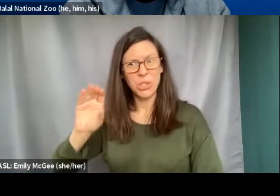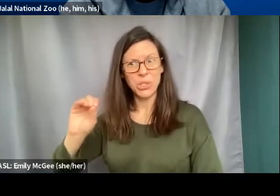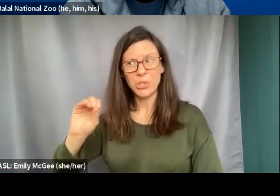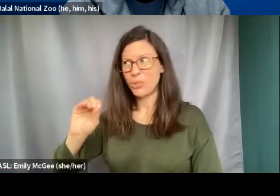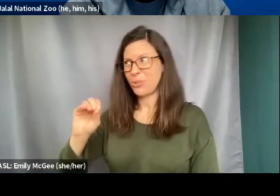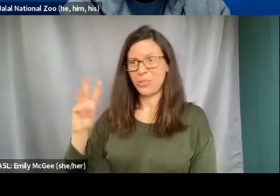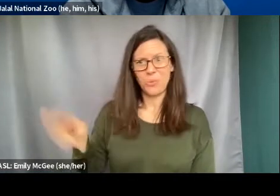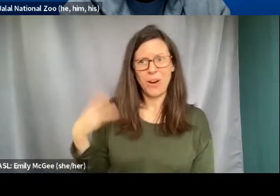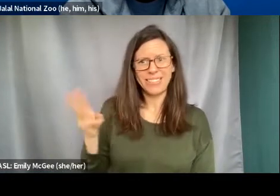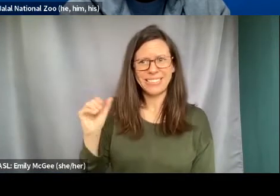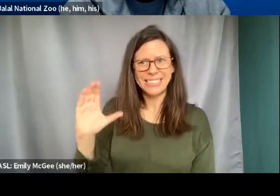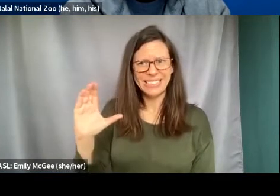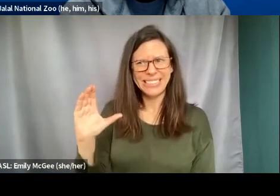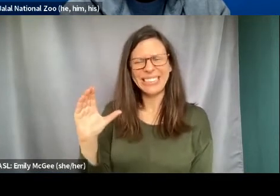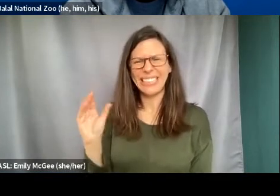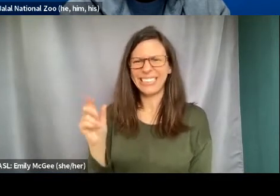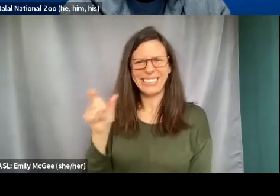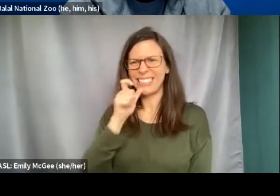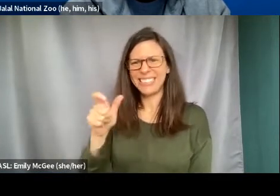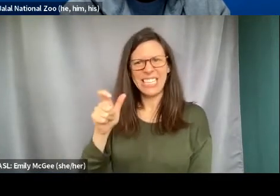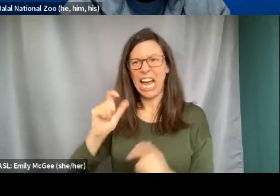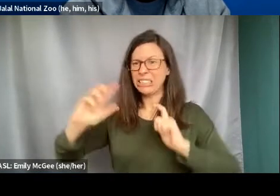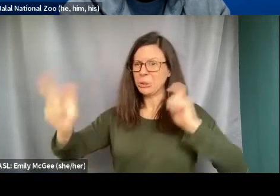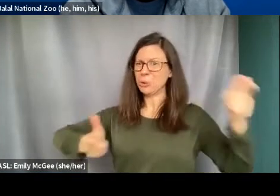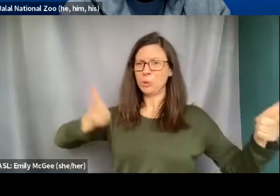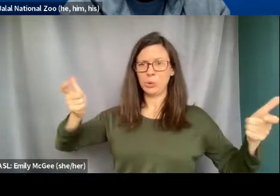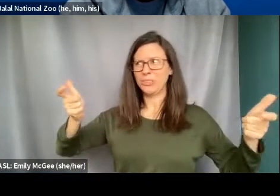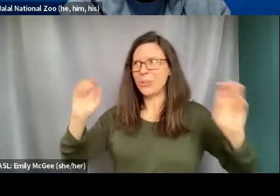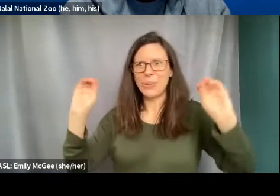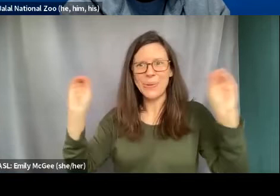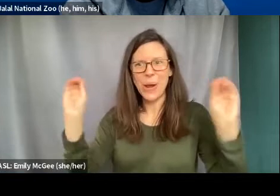limited kind of by space. We don't have a giant ocean for our animals.